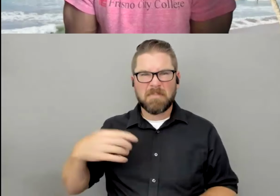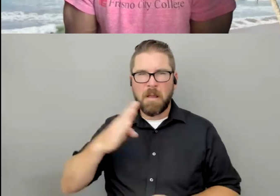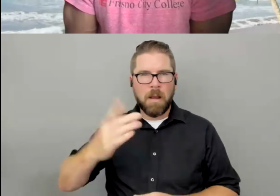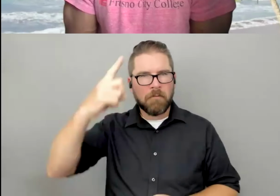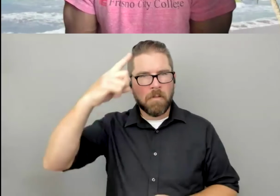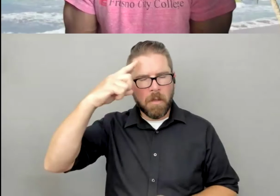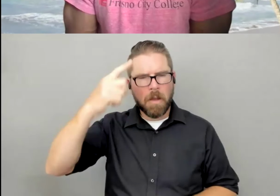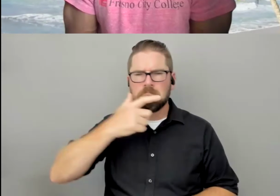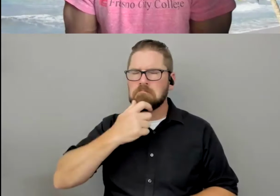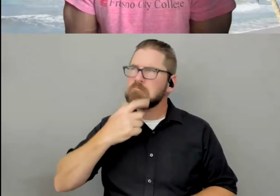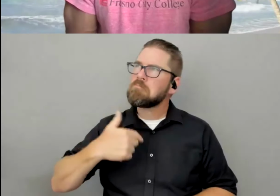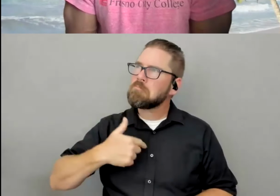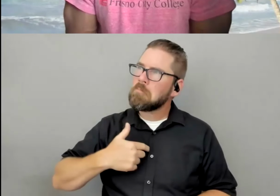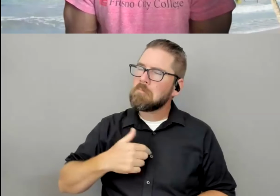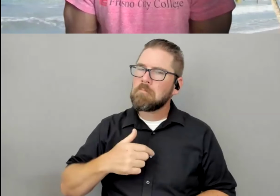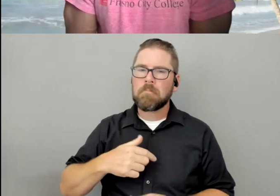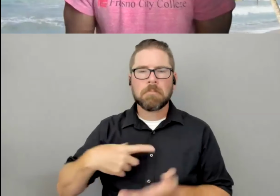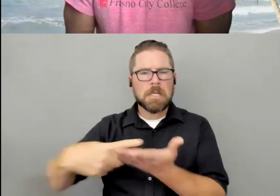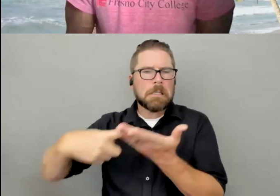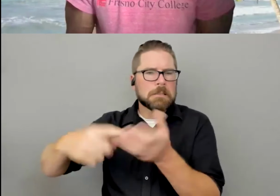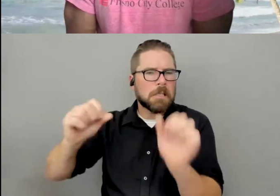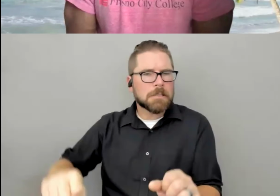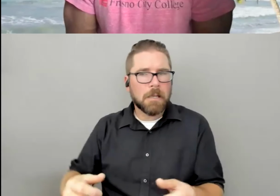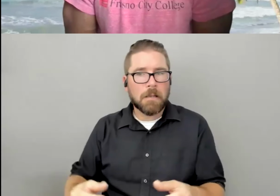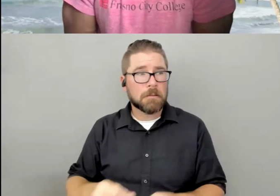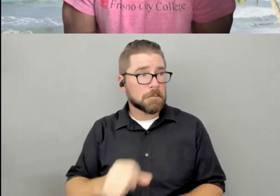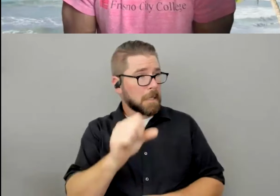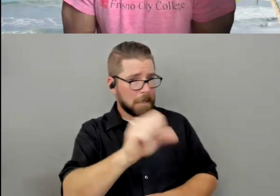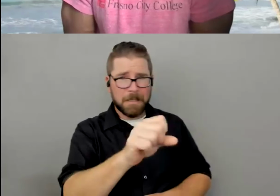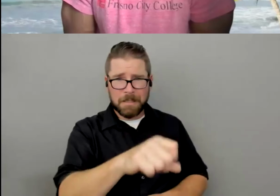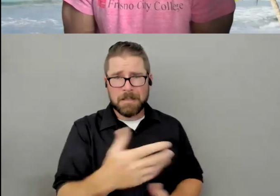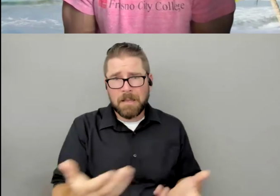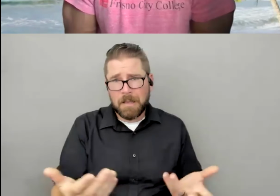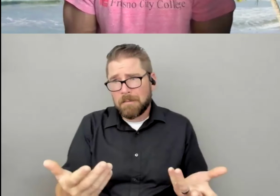Yeah, and it's okay to talk about it. And quite frankly, we can do a better job as a campus, inform